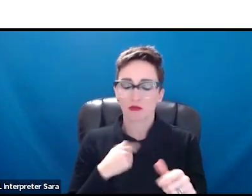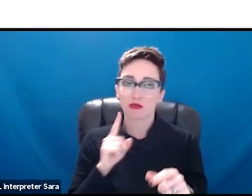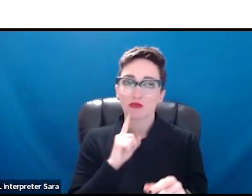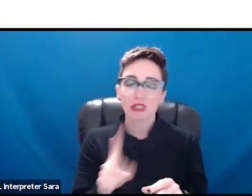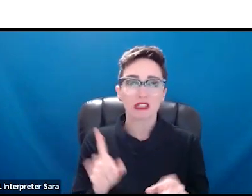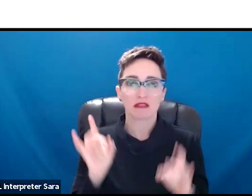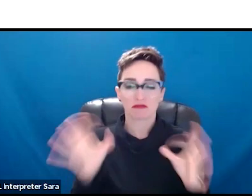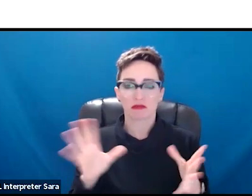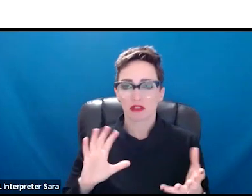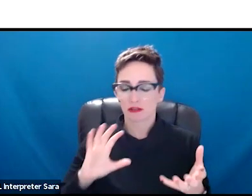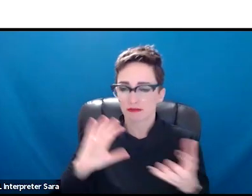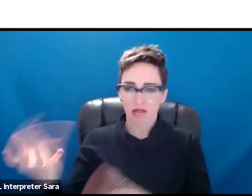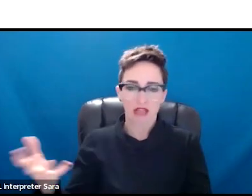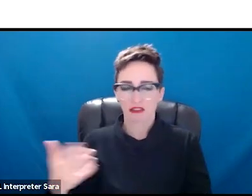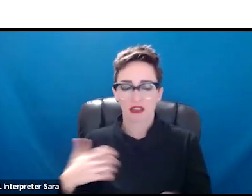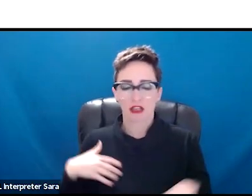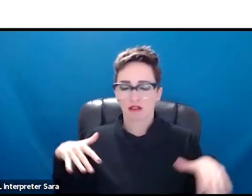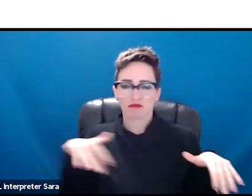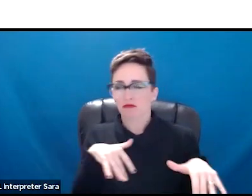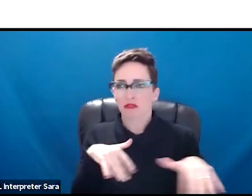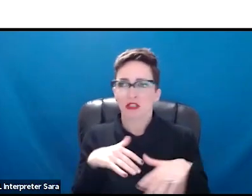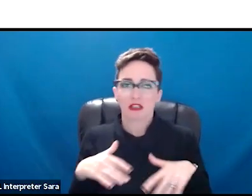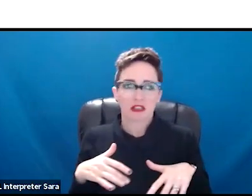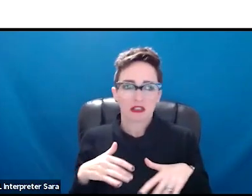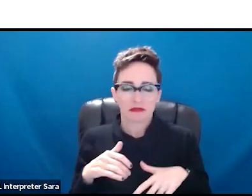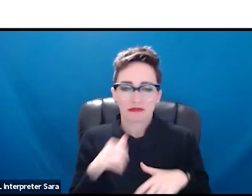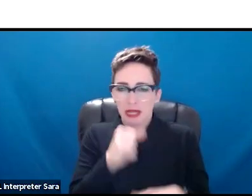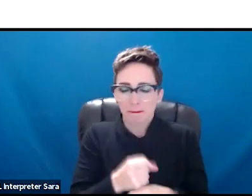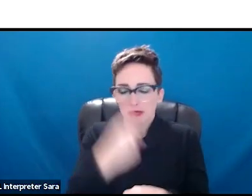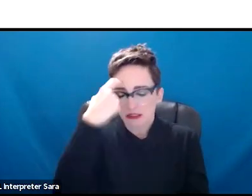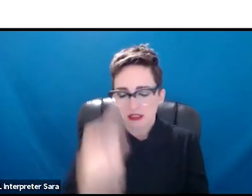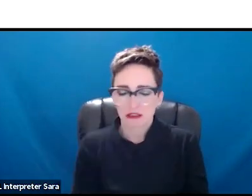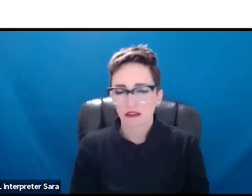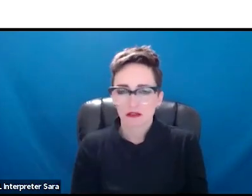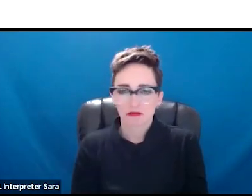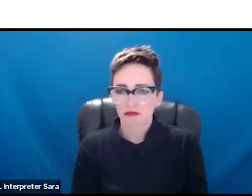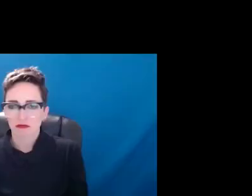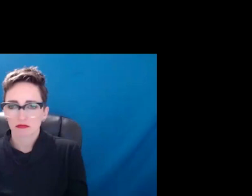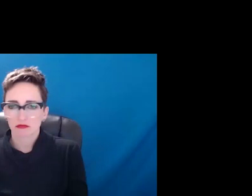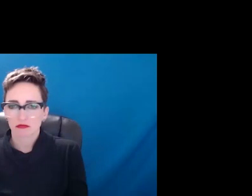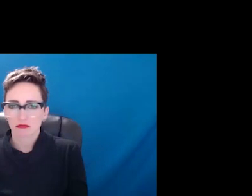Scattered and disconnected. The cycles of being manic